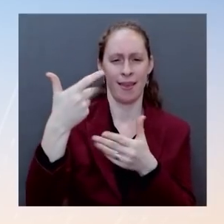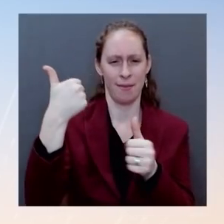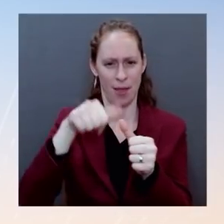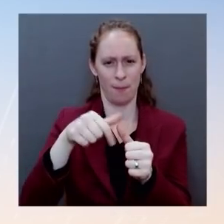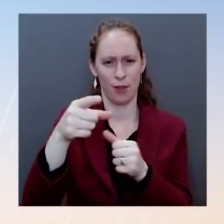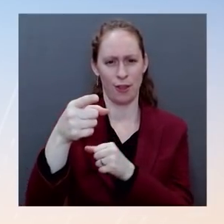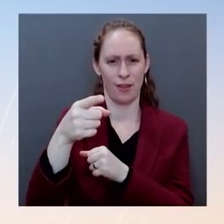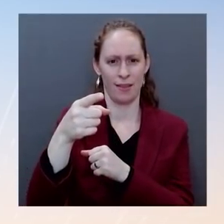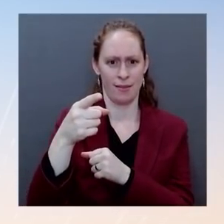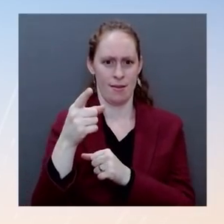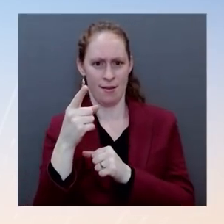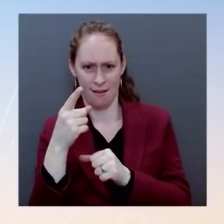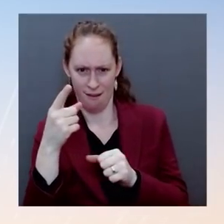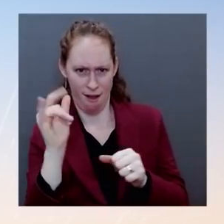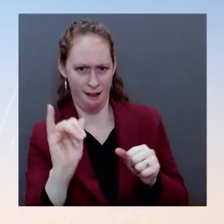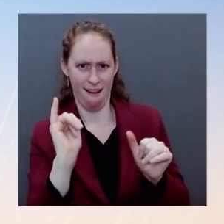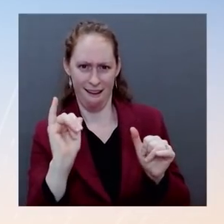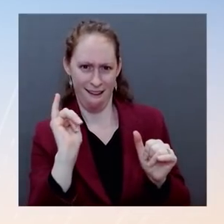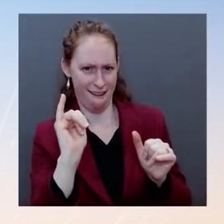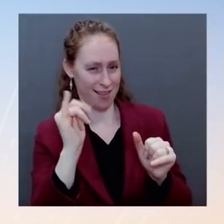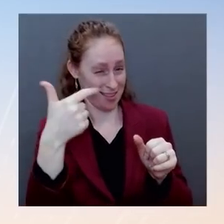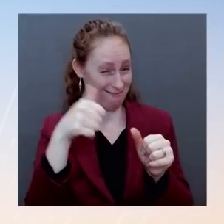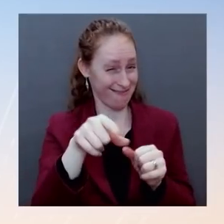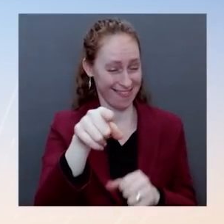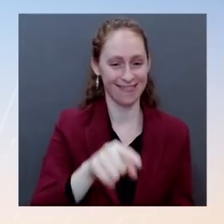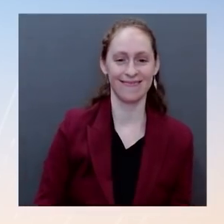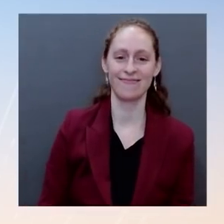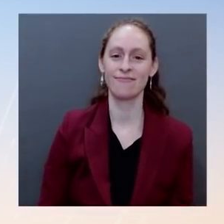that you couldn't answer about when the tests would be available;